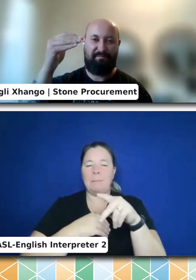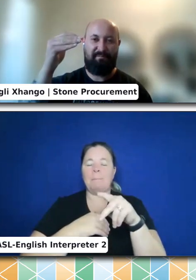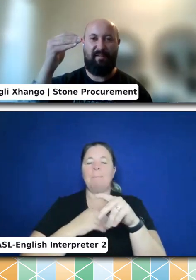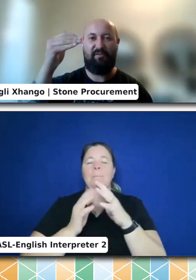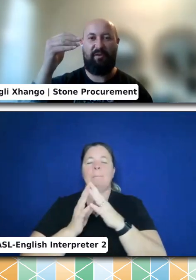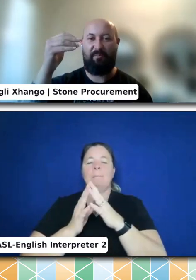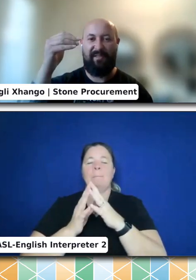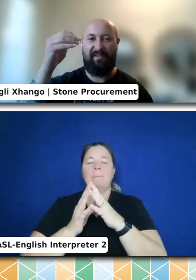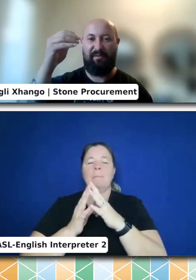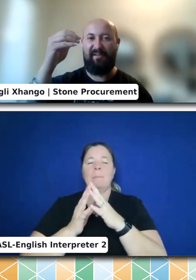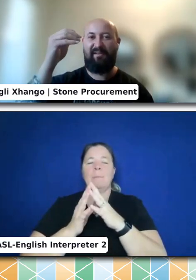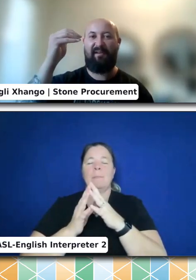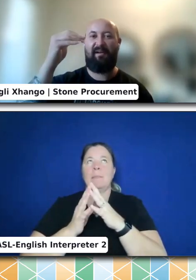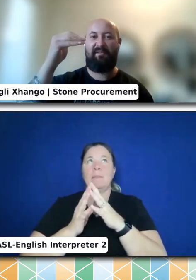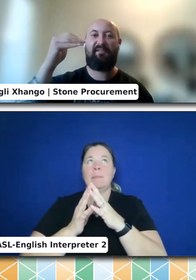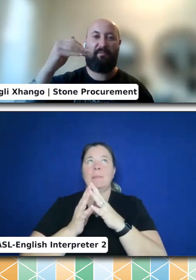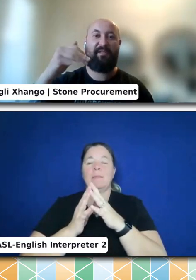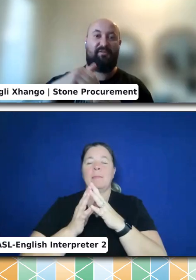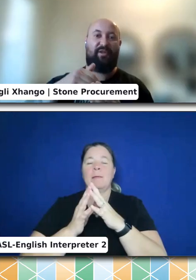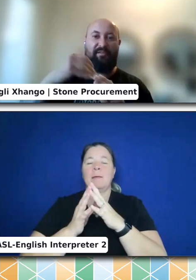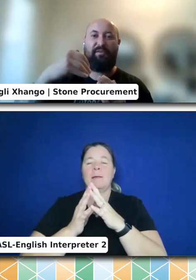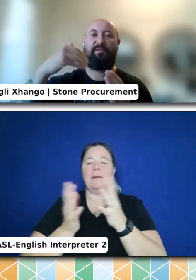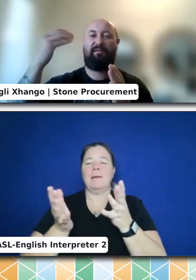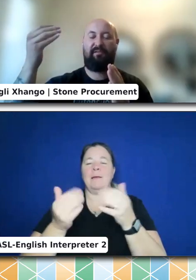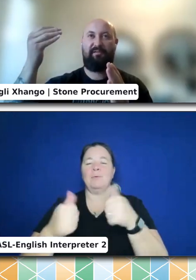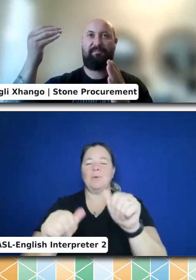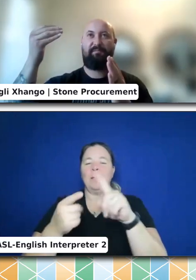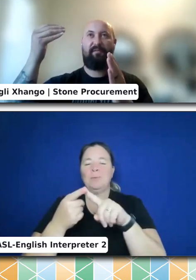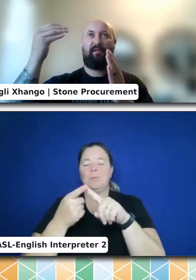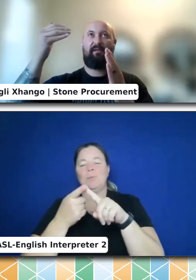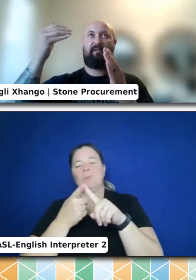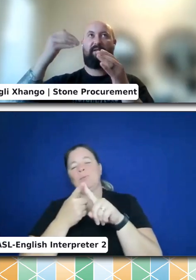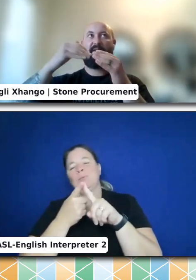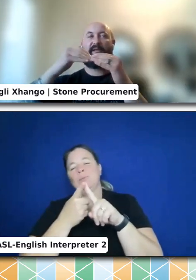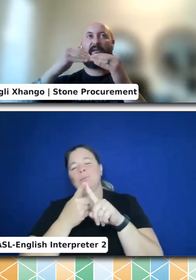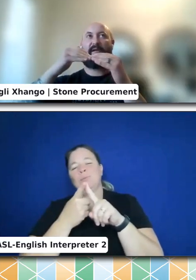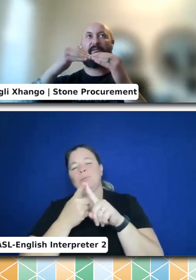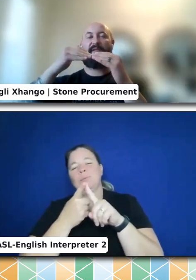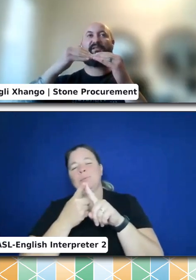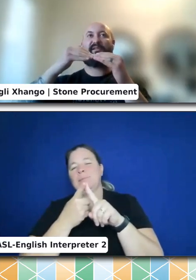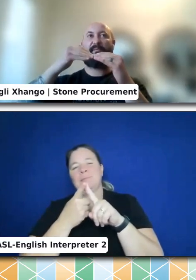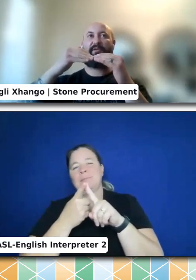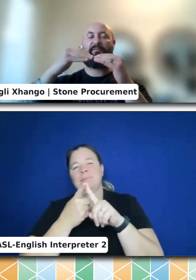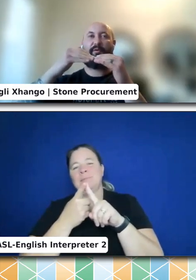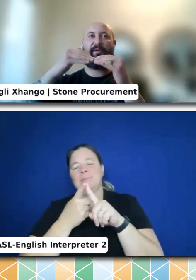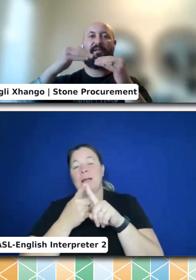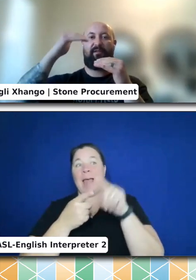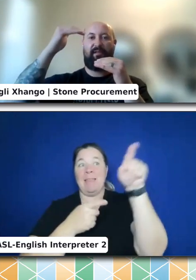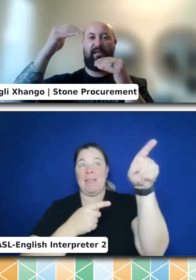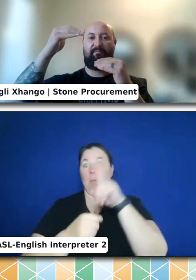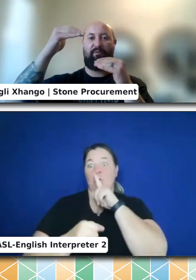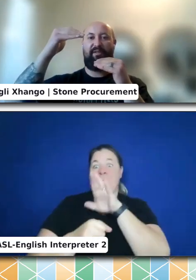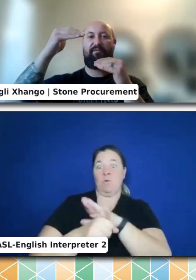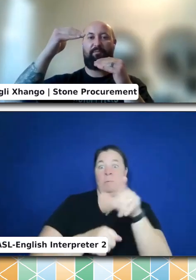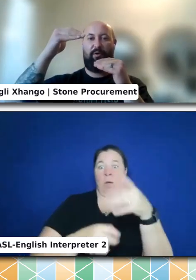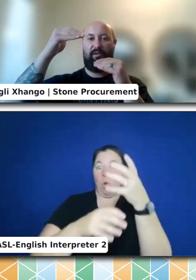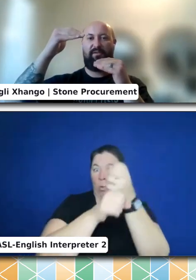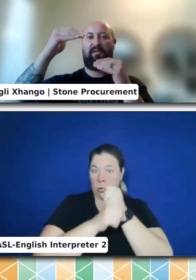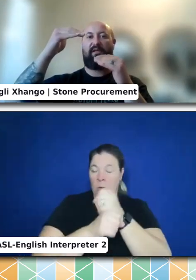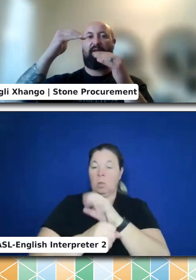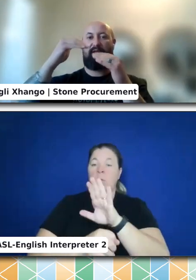Sorry, I'm back now. Uh, next up is trying to… it's them confirming that they have received the products.